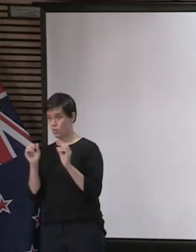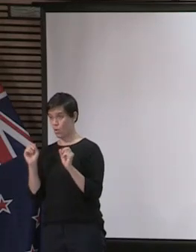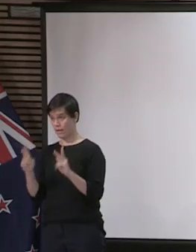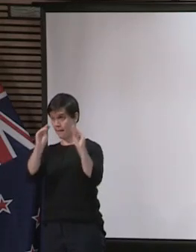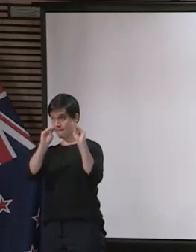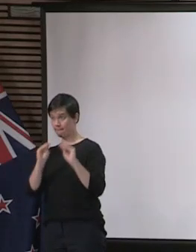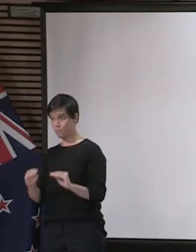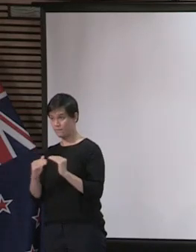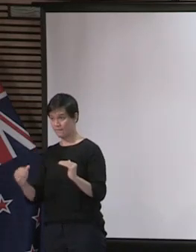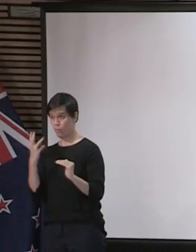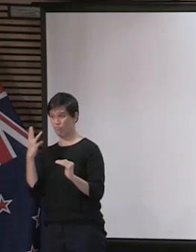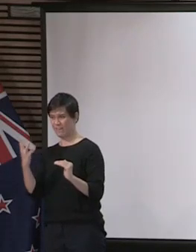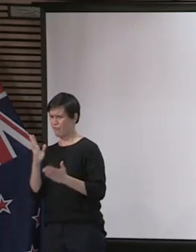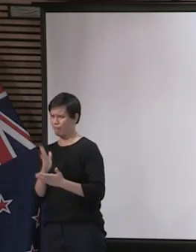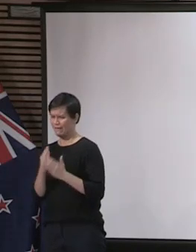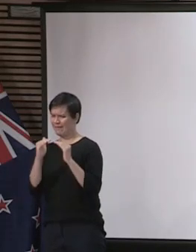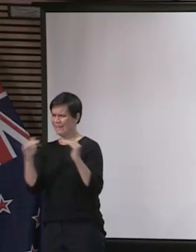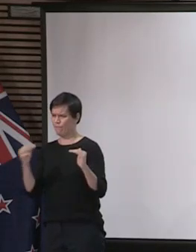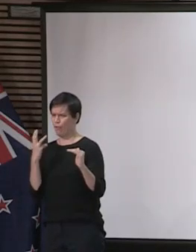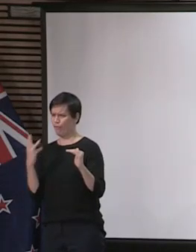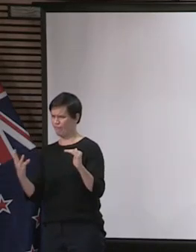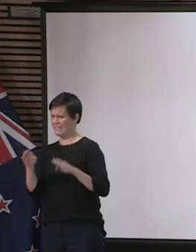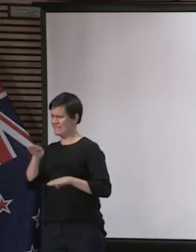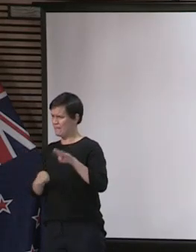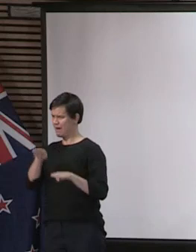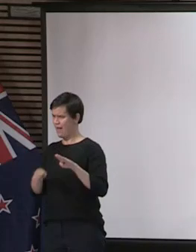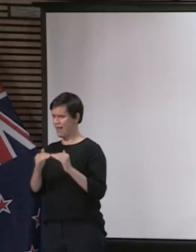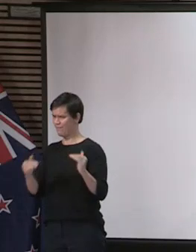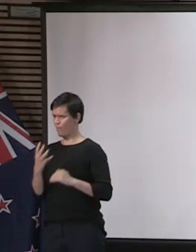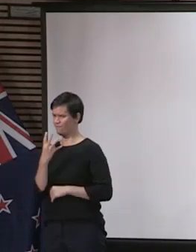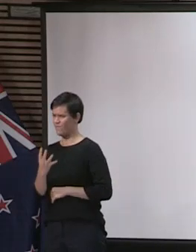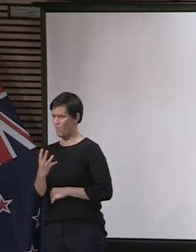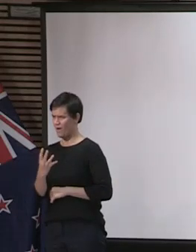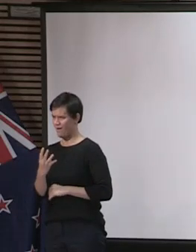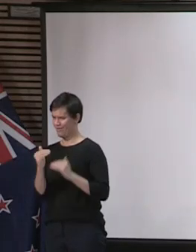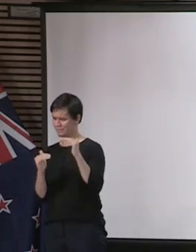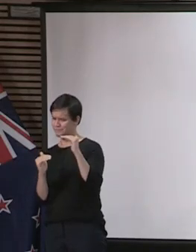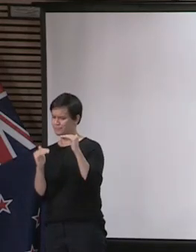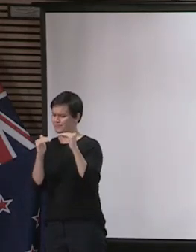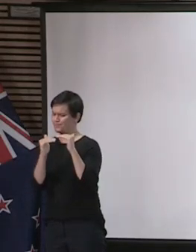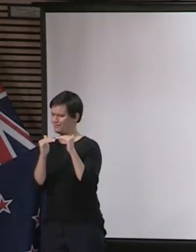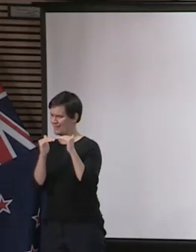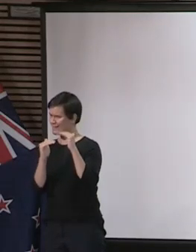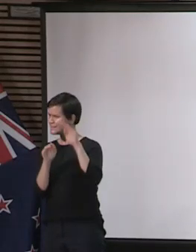Do you think people are responsible enough to move no level 3 because, as